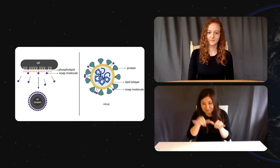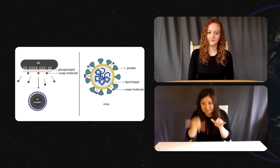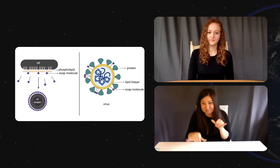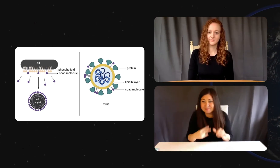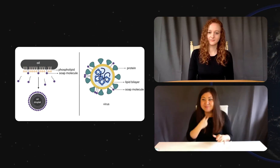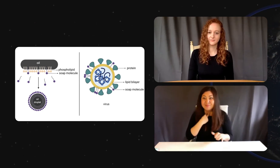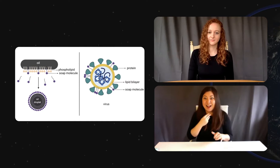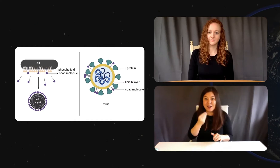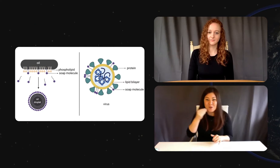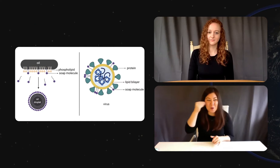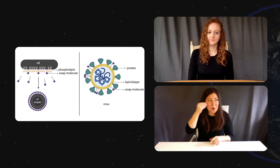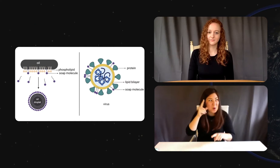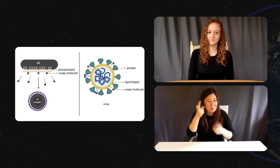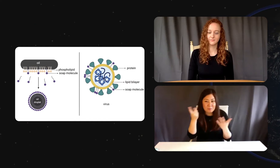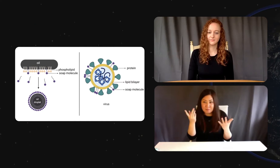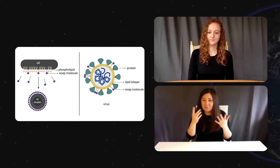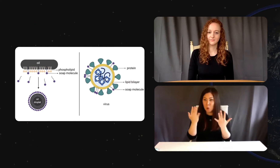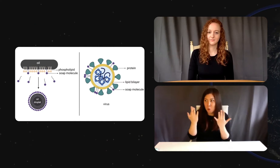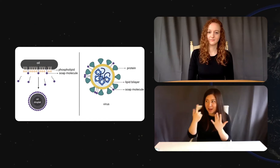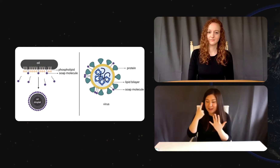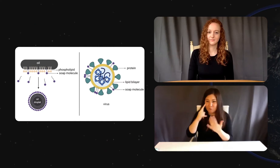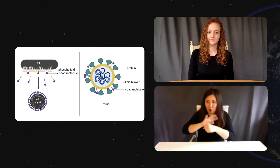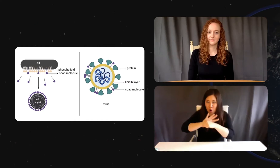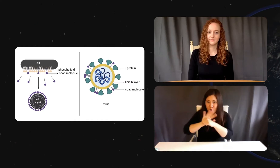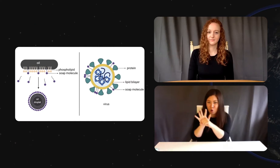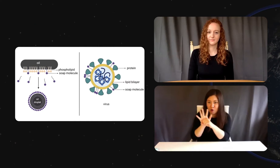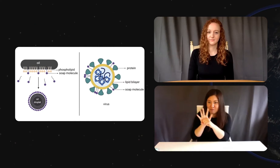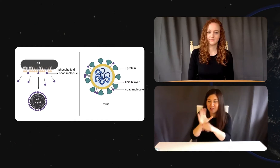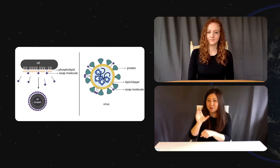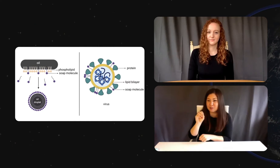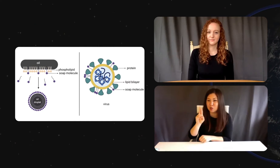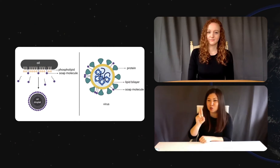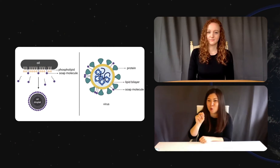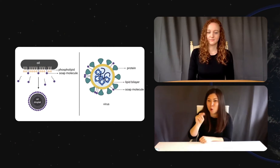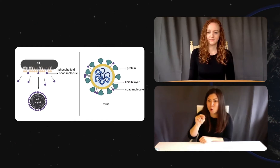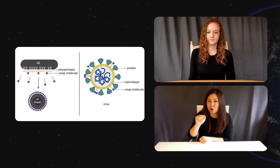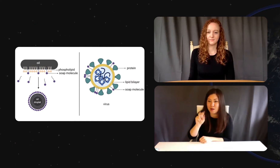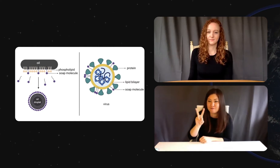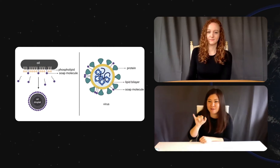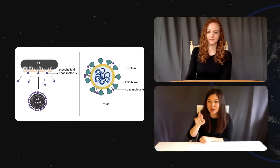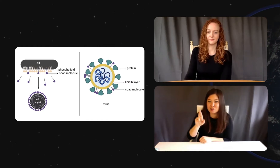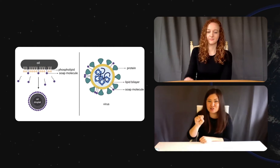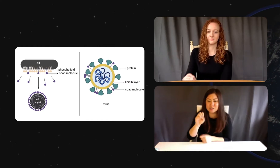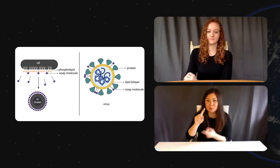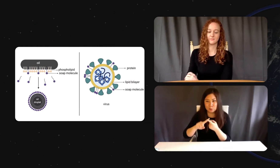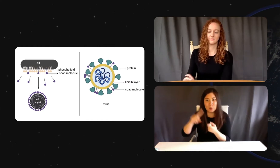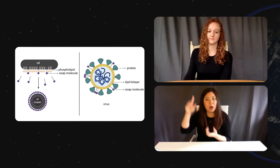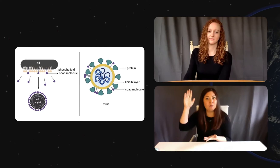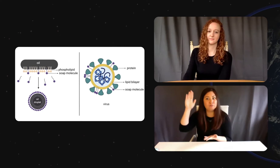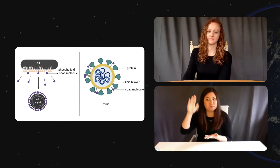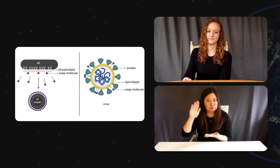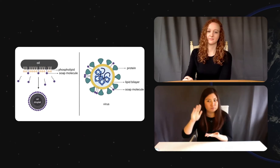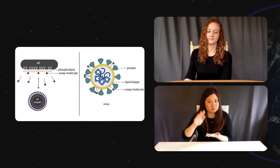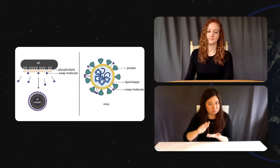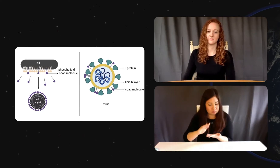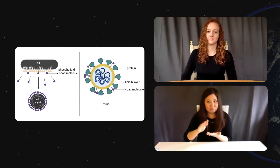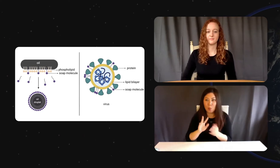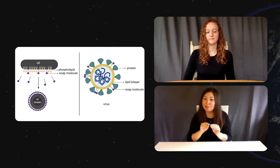I'm sure folks at home are, of course, waiting for the Coronavirus pandemic to ease, and